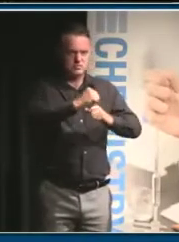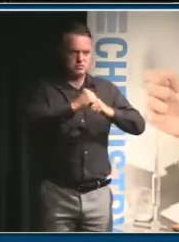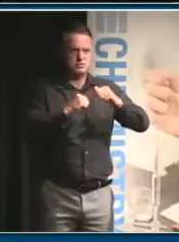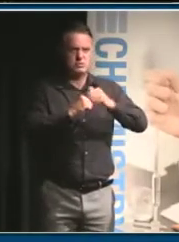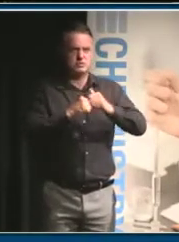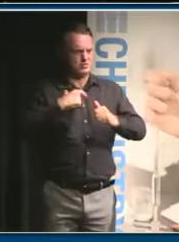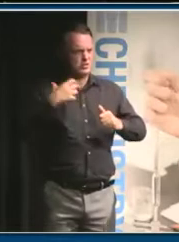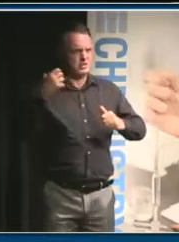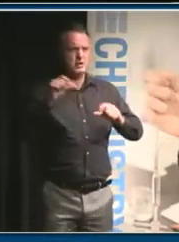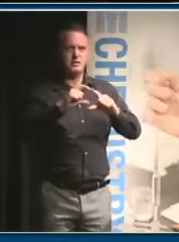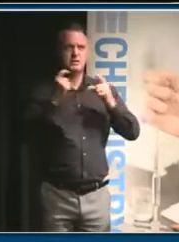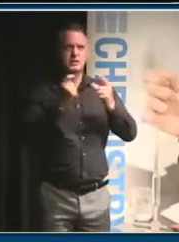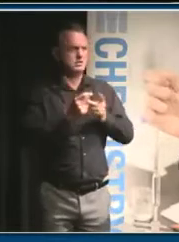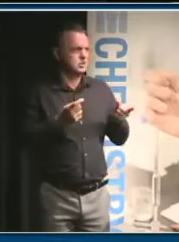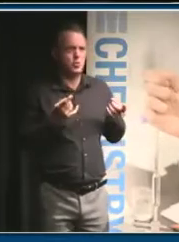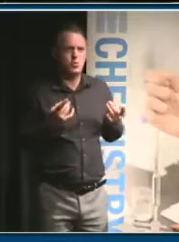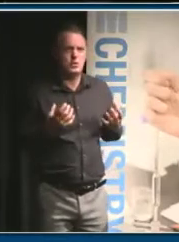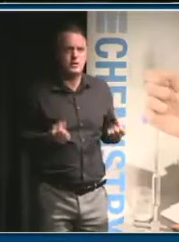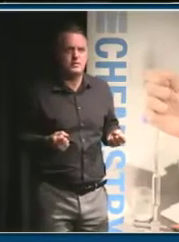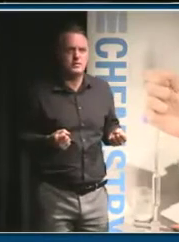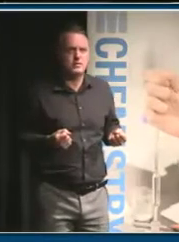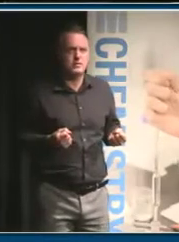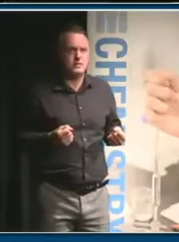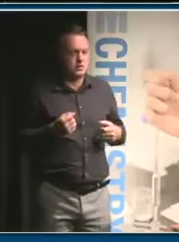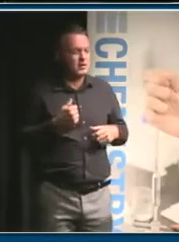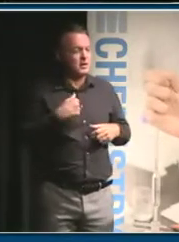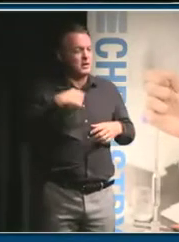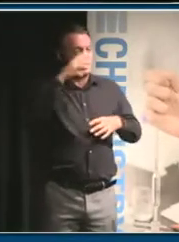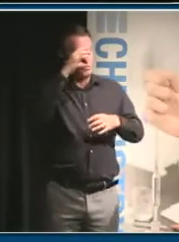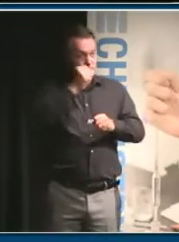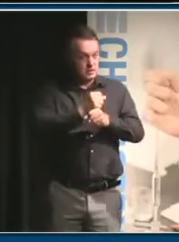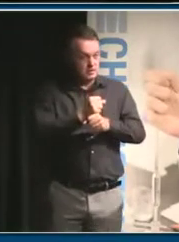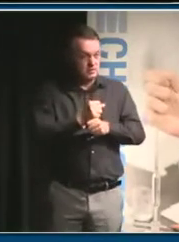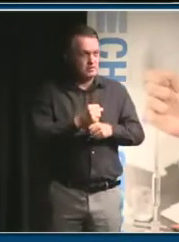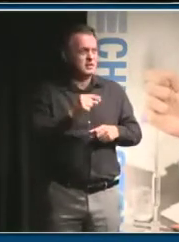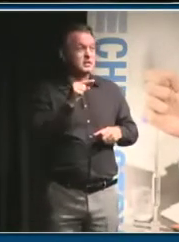a class once she's already using it. Well I would argue for Petra for where she's mimicking what she